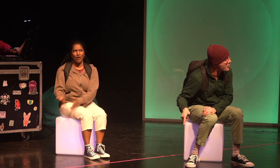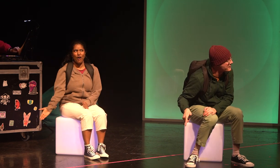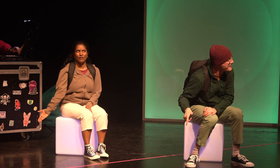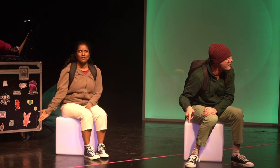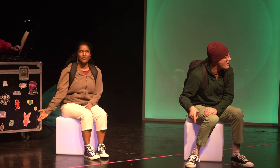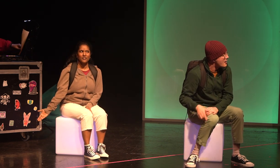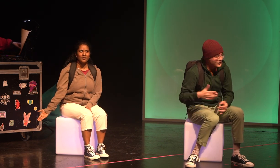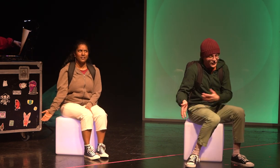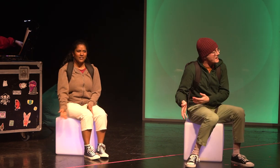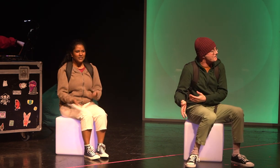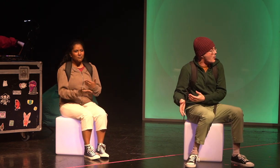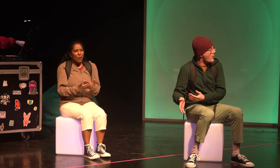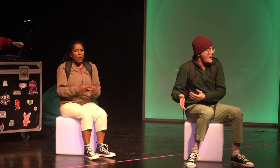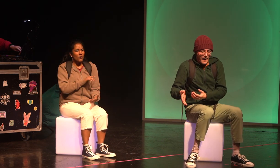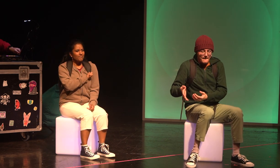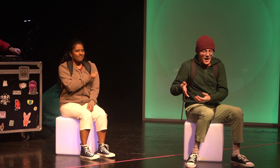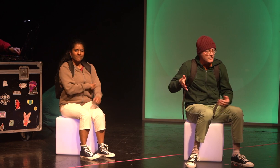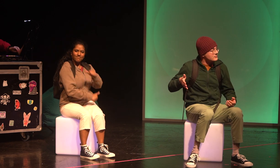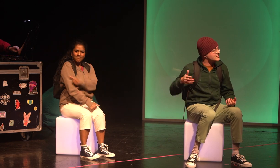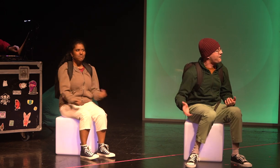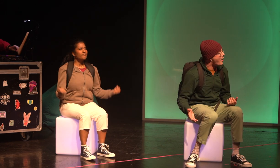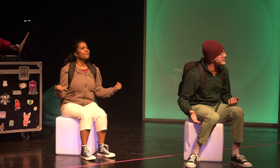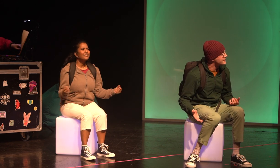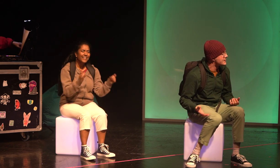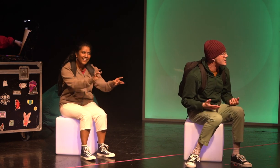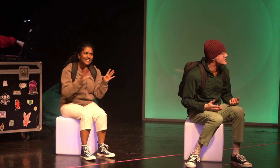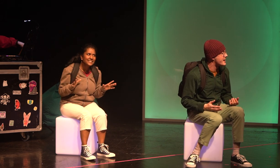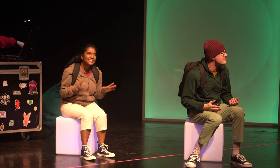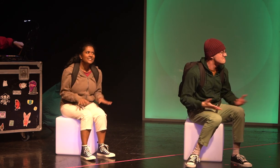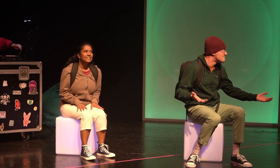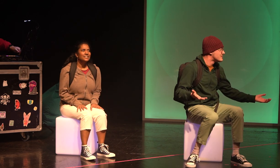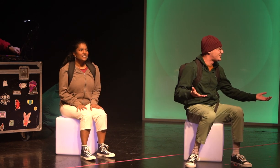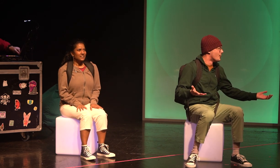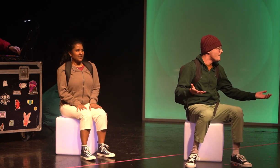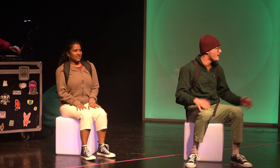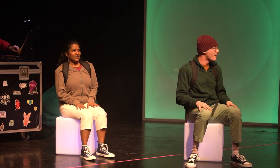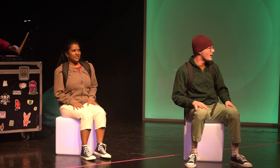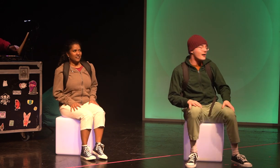wrong with him! He's just a bit more defined than he used to be that's all.